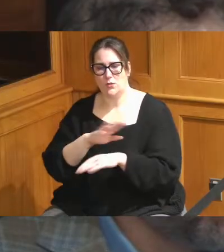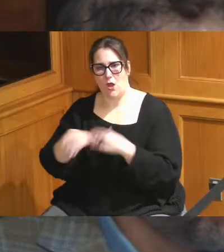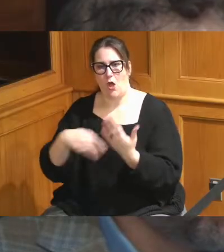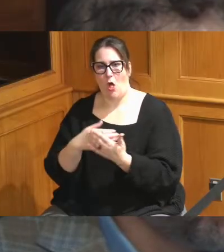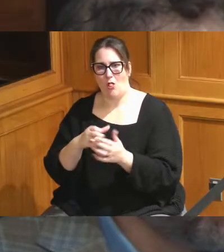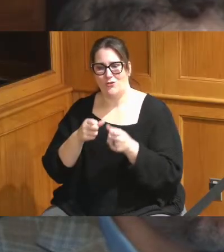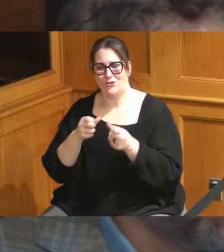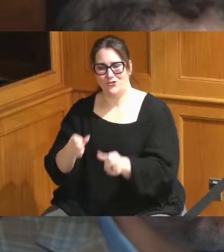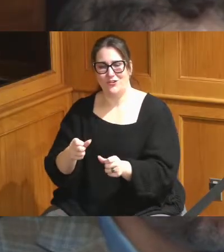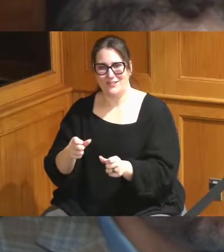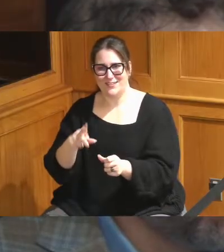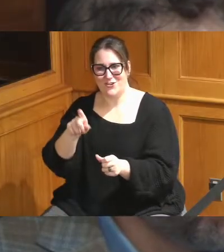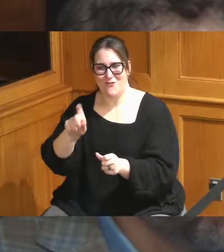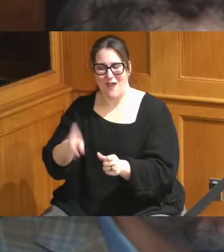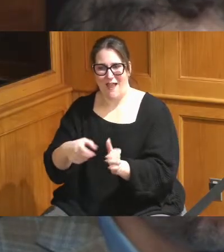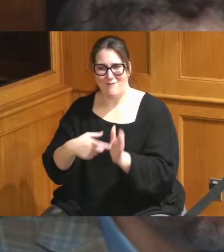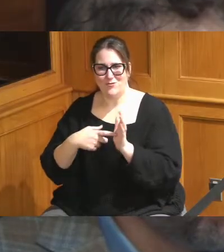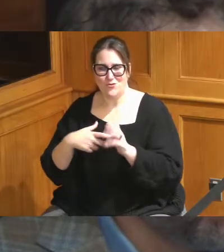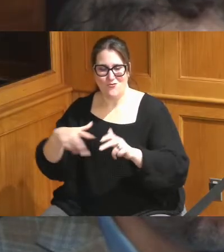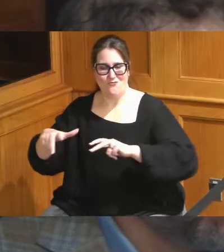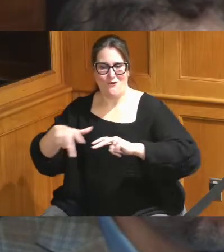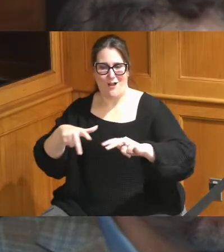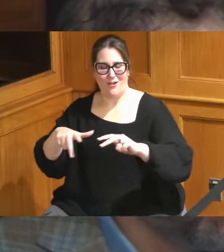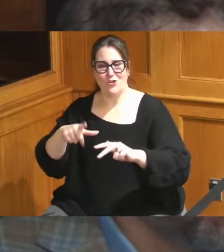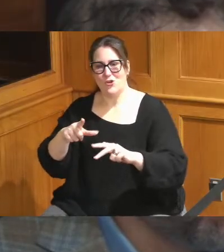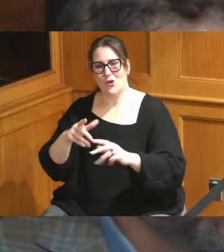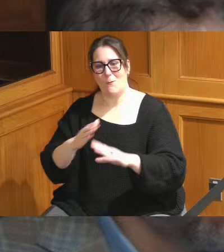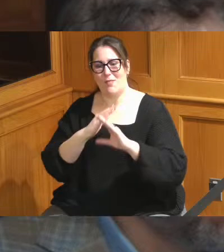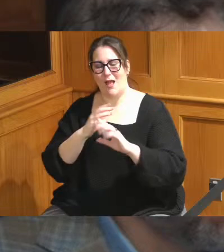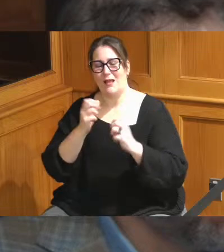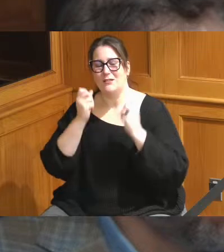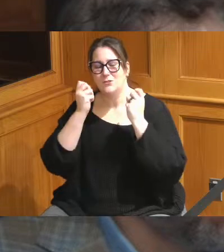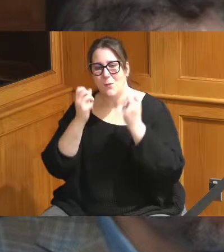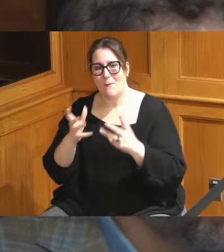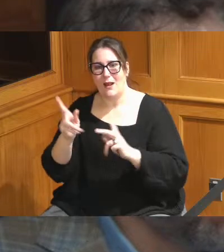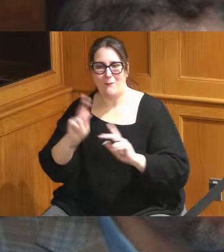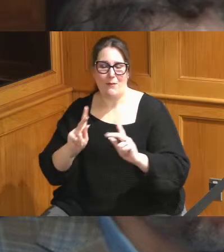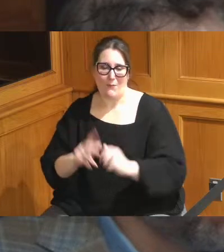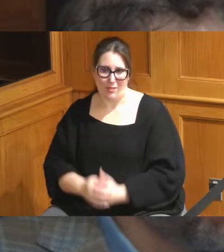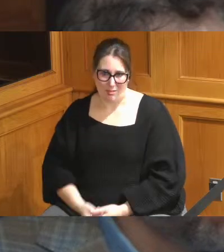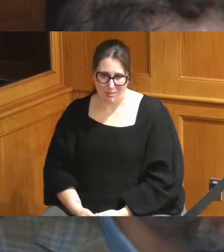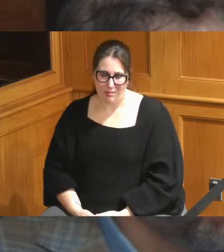where it's just you're you're you're locking out a whole group of people. Um, so I wanted to put that